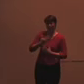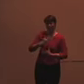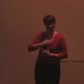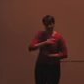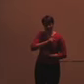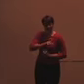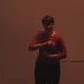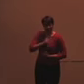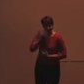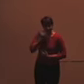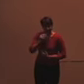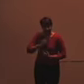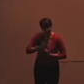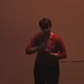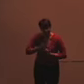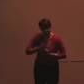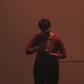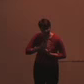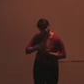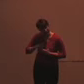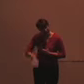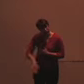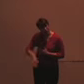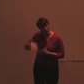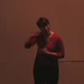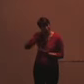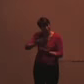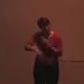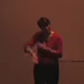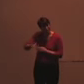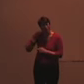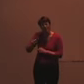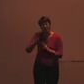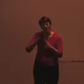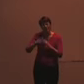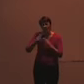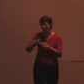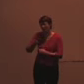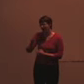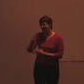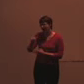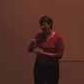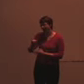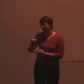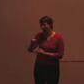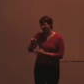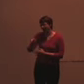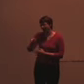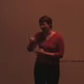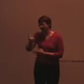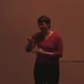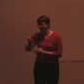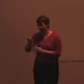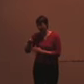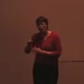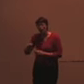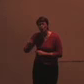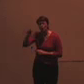I was born and grown up in Hokkaido area. Hokkaido is a Northern island of Japan and really countryside.